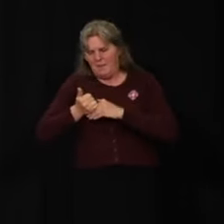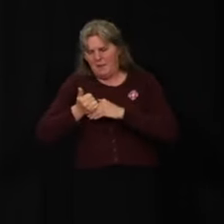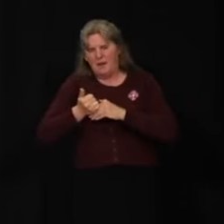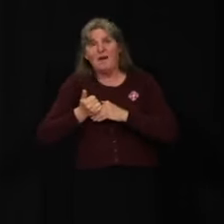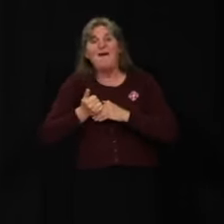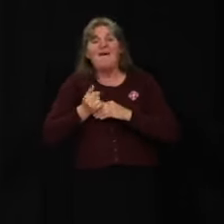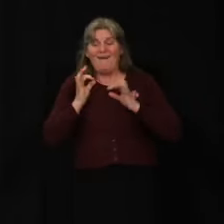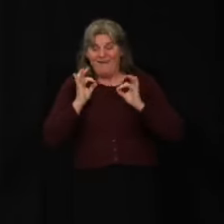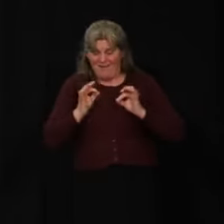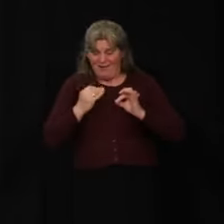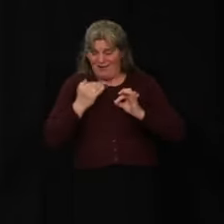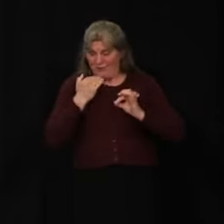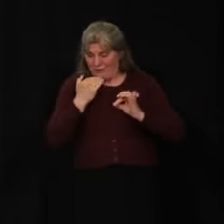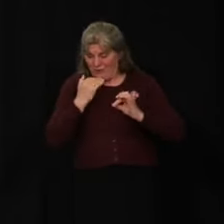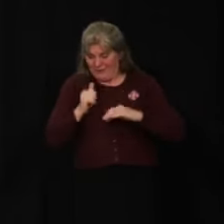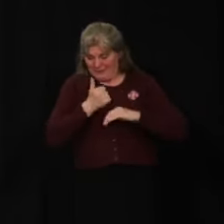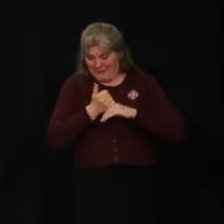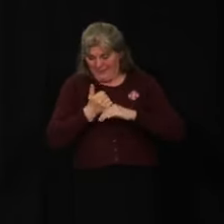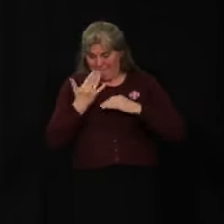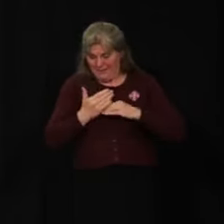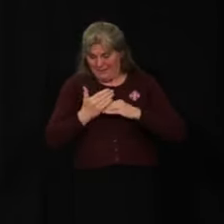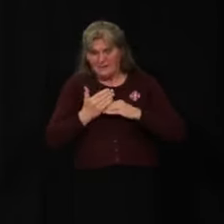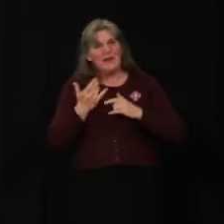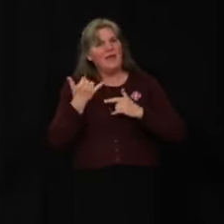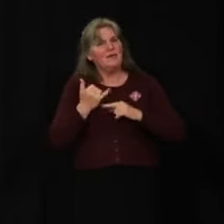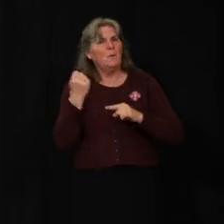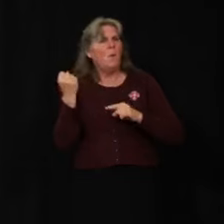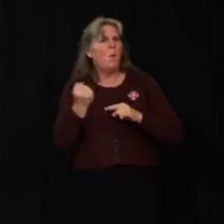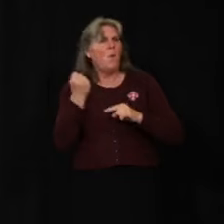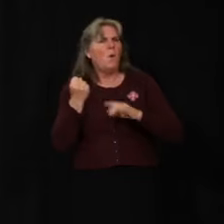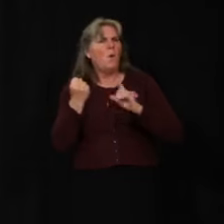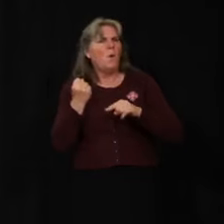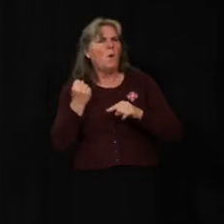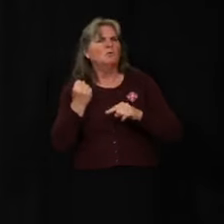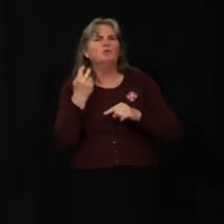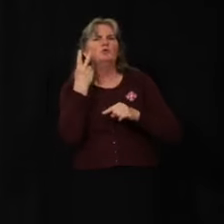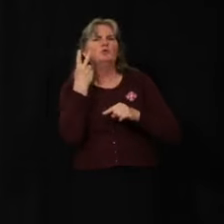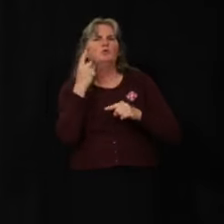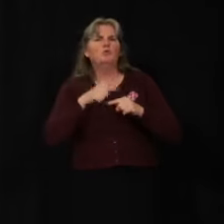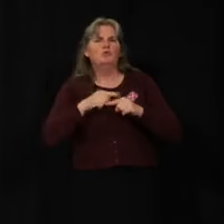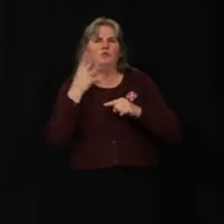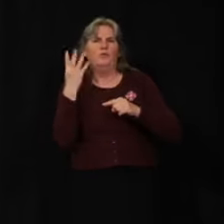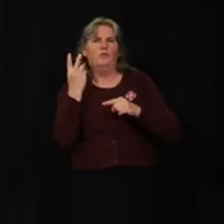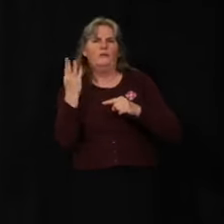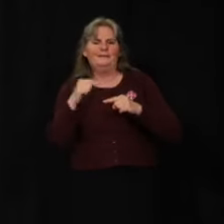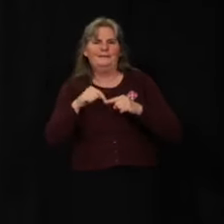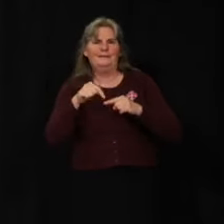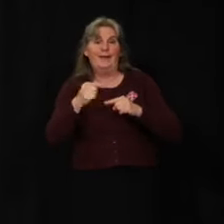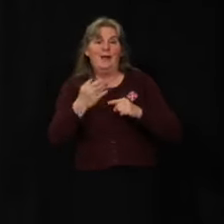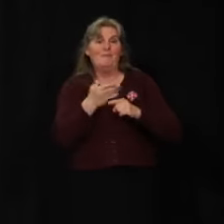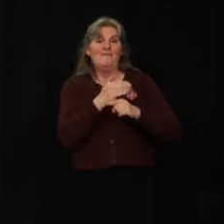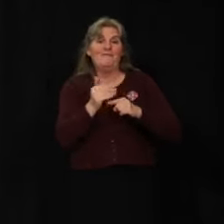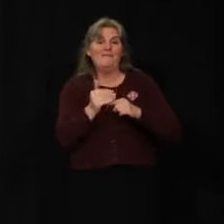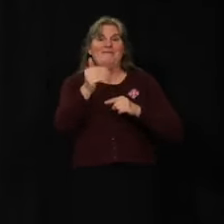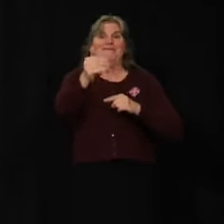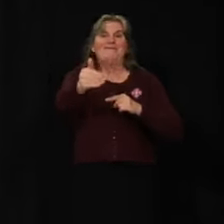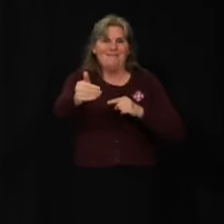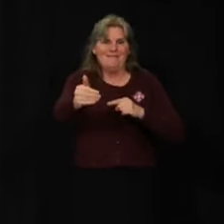Shock? We will move on and come back.